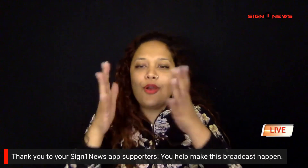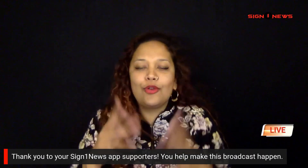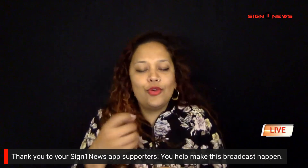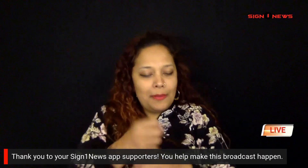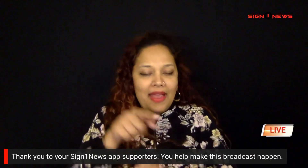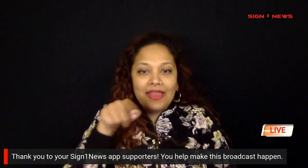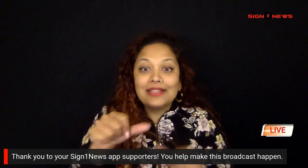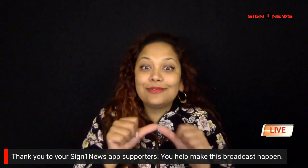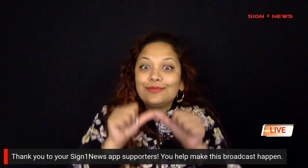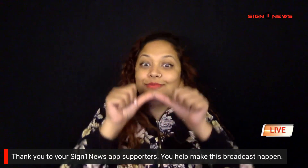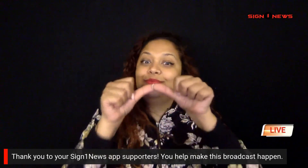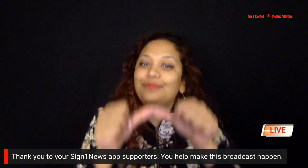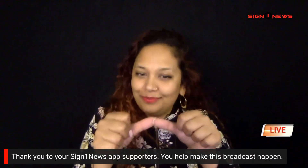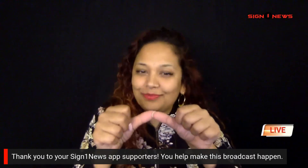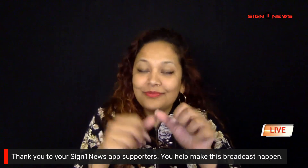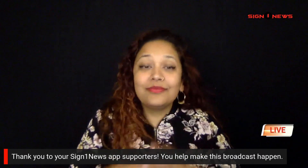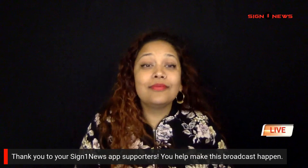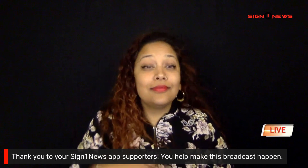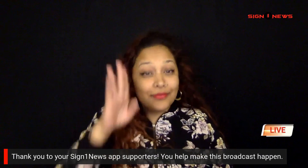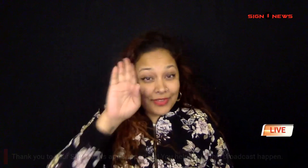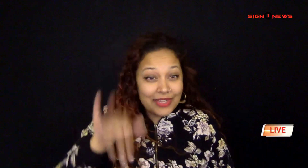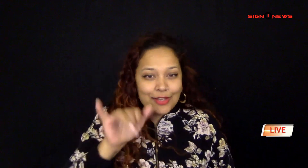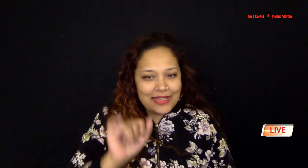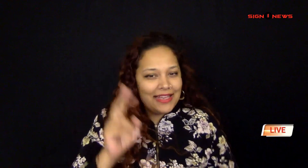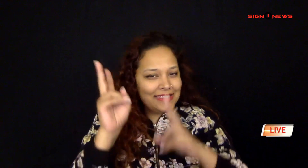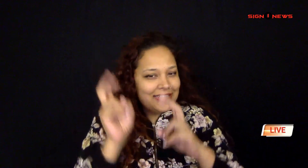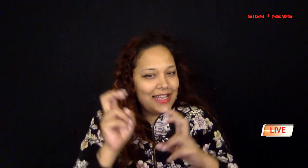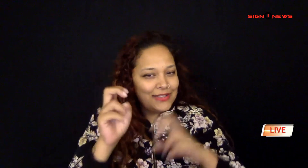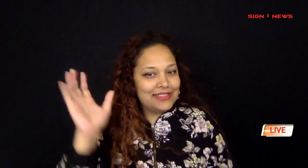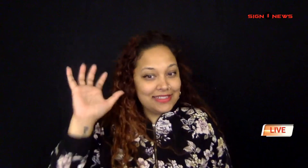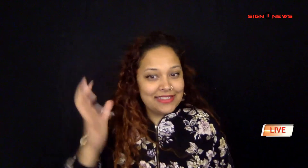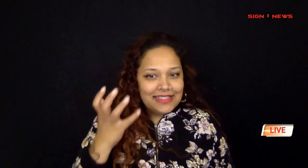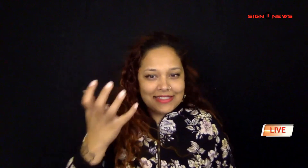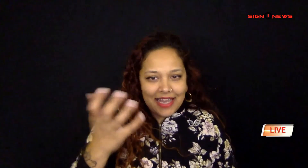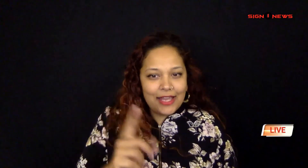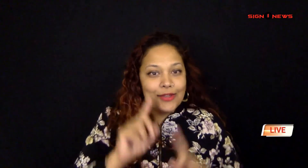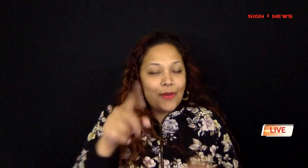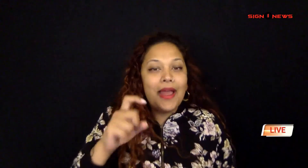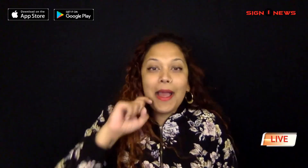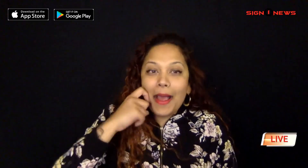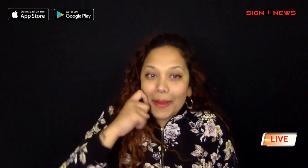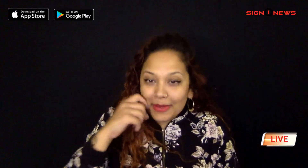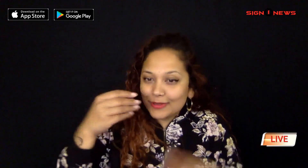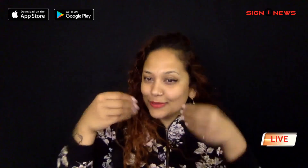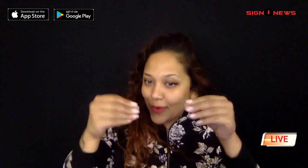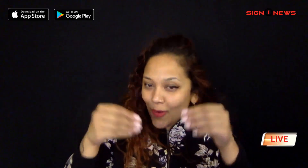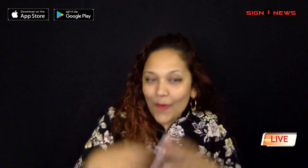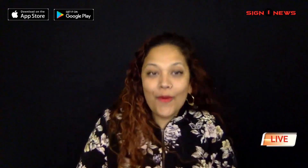you help make this broadcast happen you can download the Sign1News app by heading to the